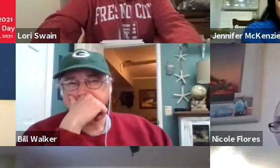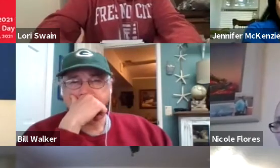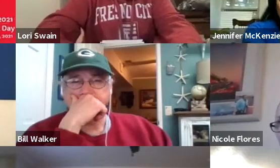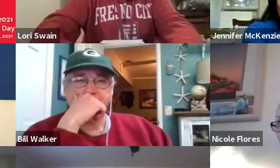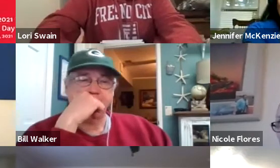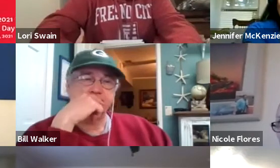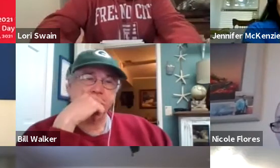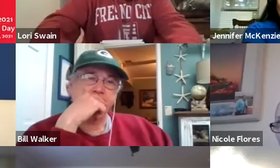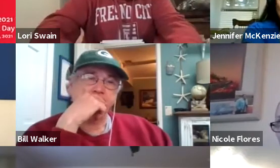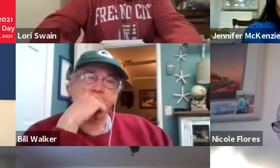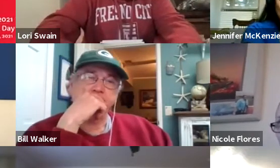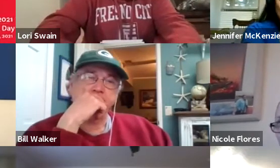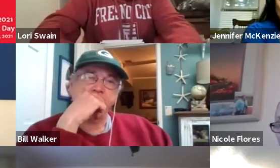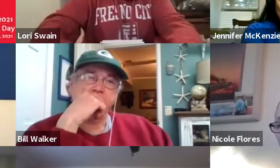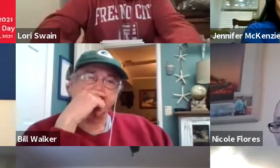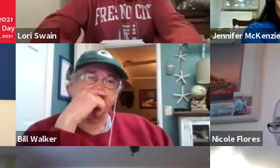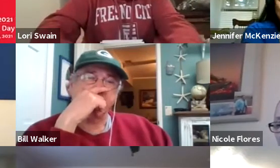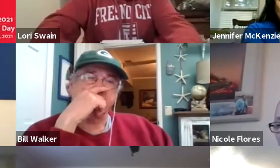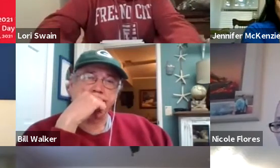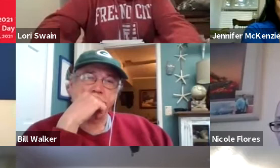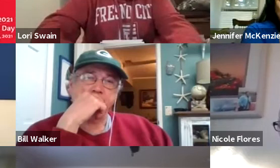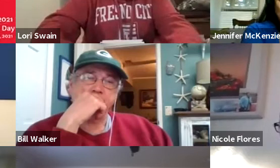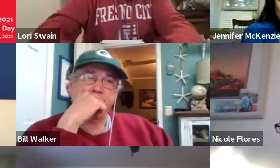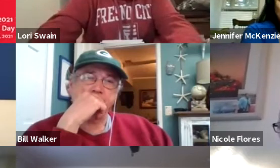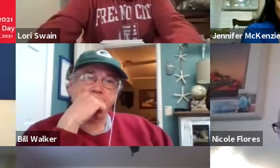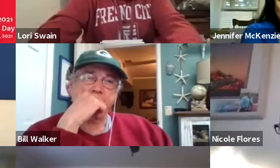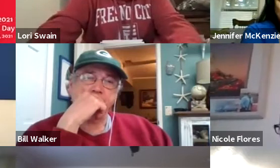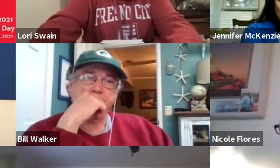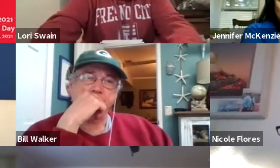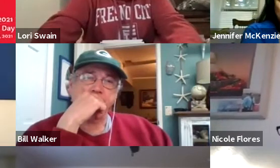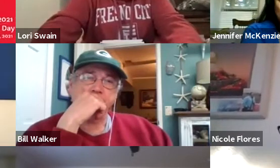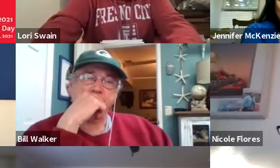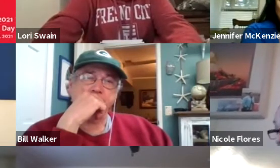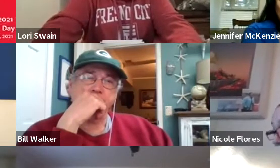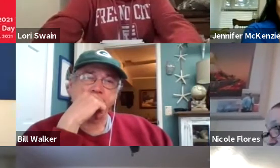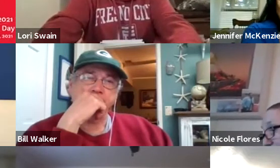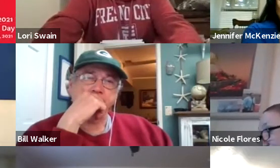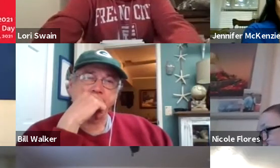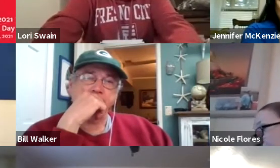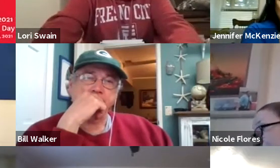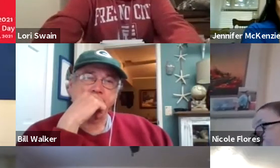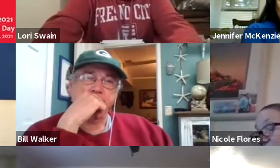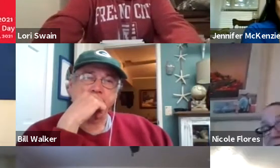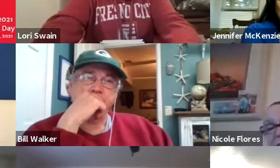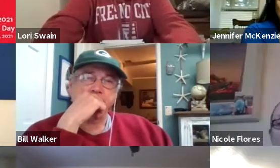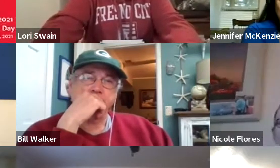strategizing and curriculum, and even program review is I think, we'll realize that when we're not aligned as a district, it does hurt